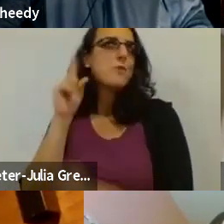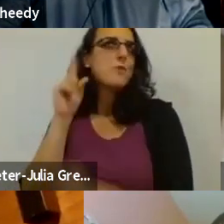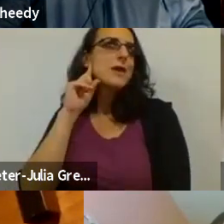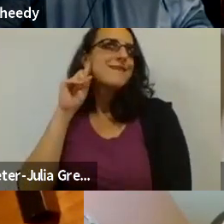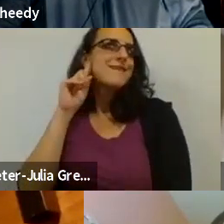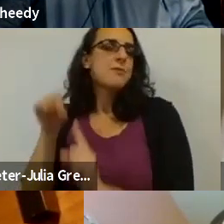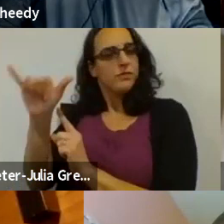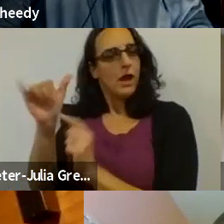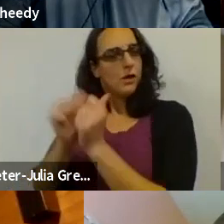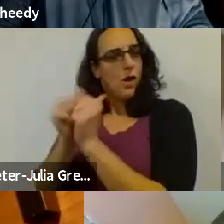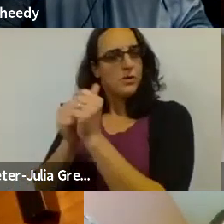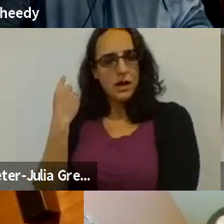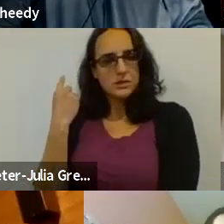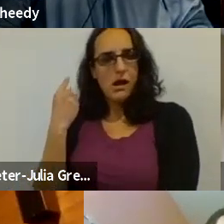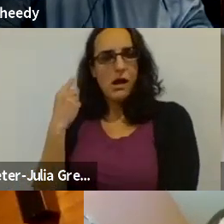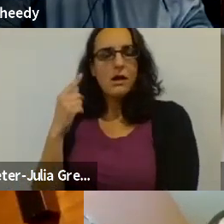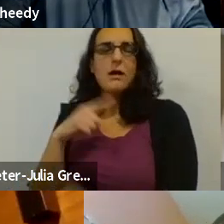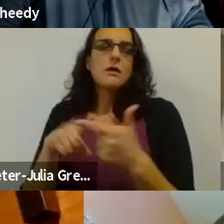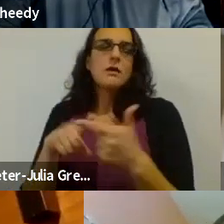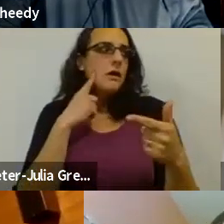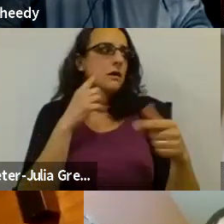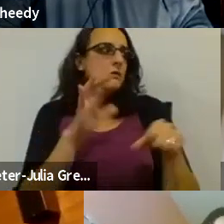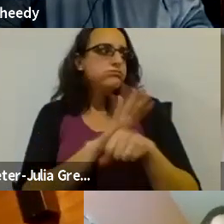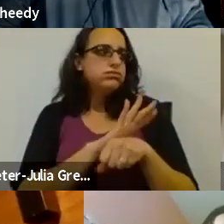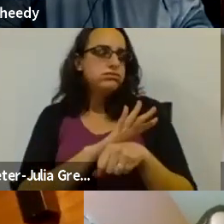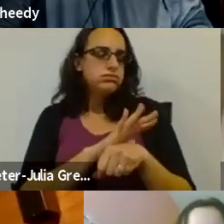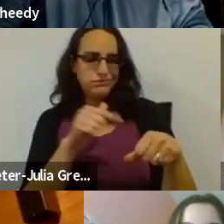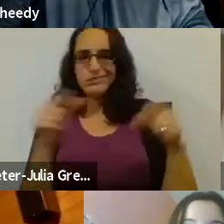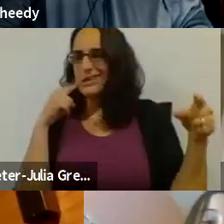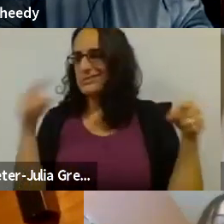Malia Savas: Once I heard about, you know, the whole Corona deal. I was kind of thinking, it will be cancelled, but it's not. And we're really excited.